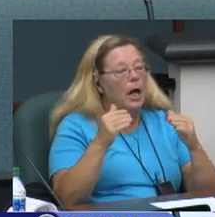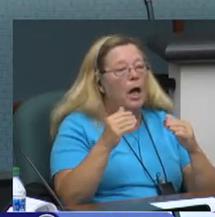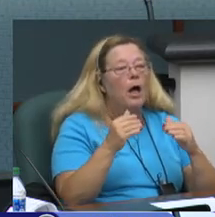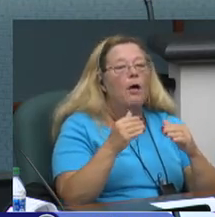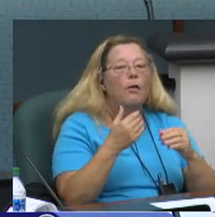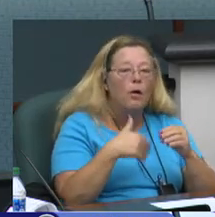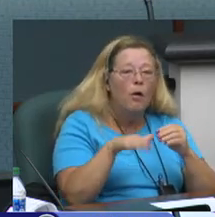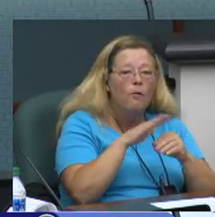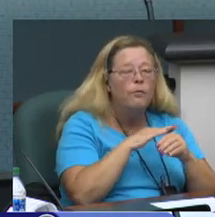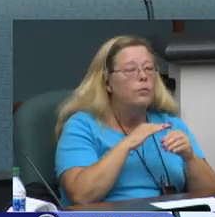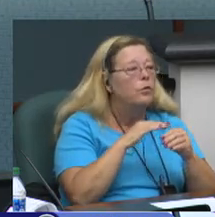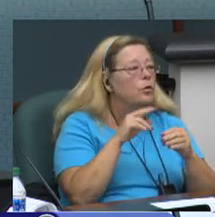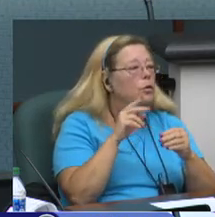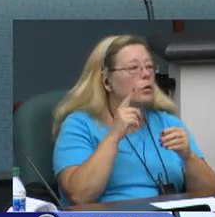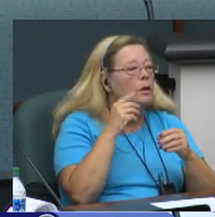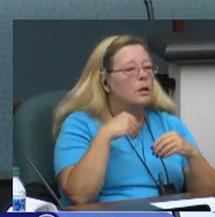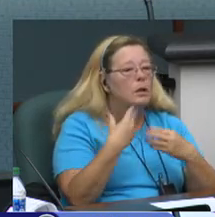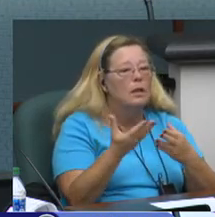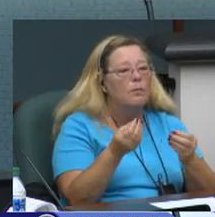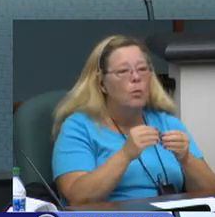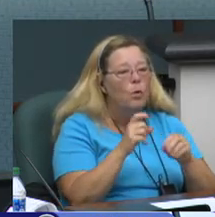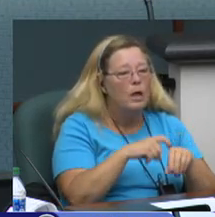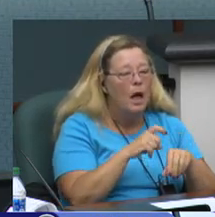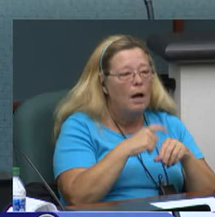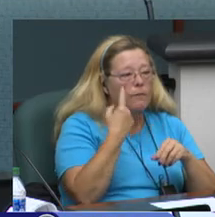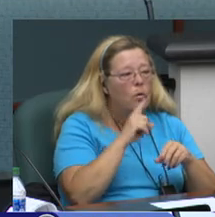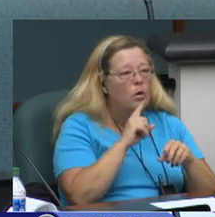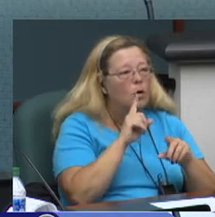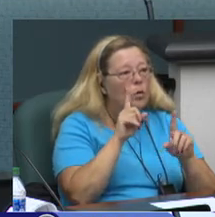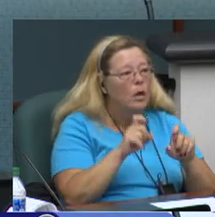will allow some more time for some questions and answers I'd feel like I